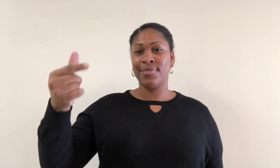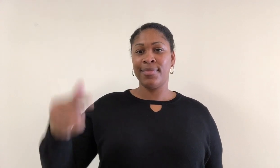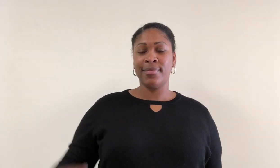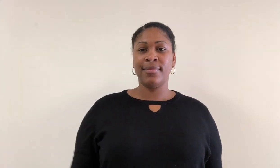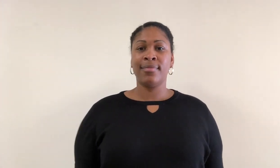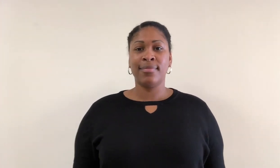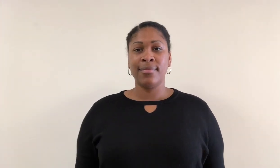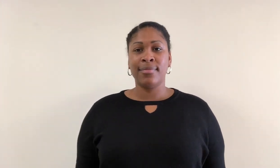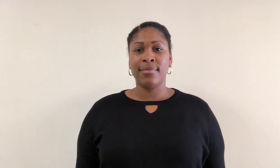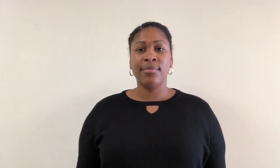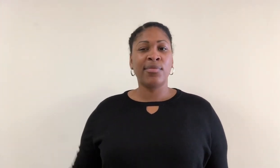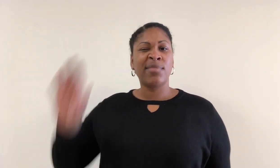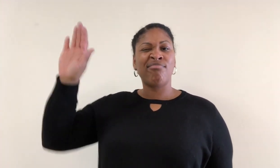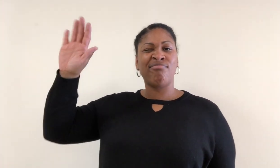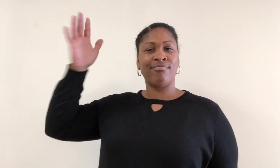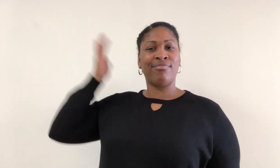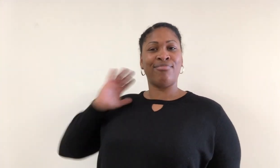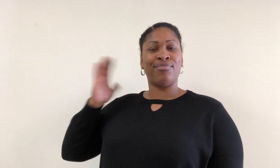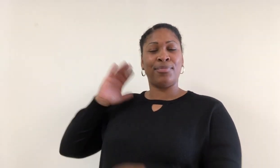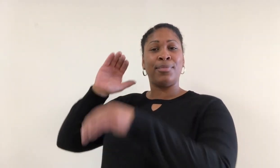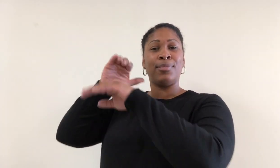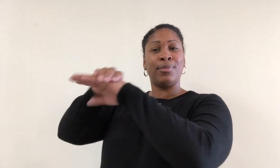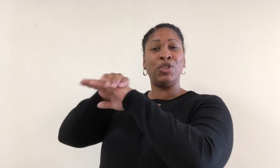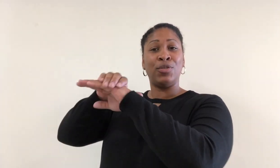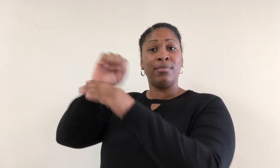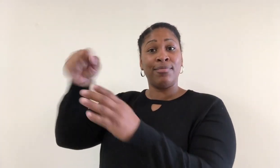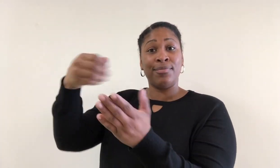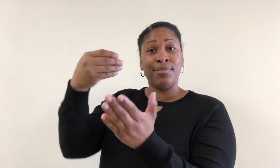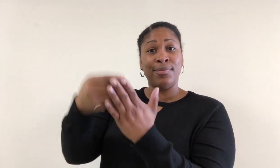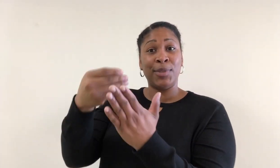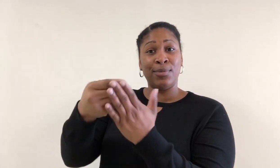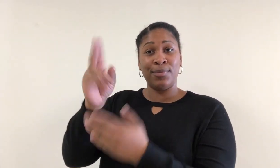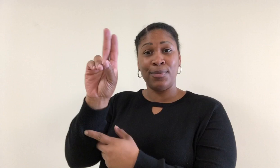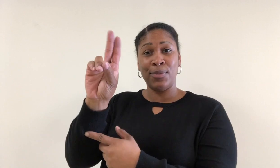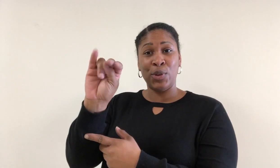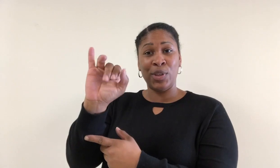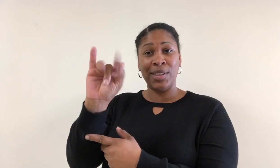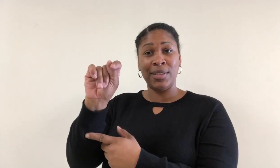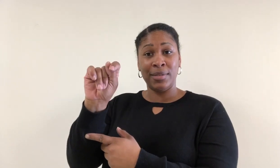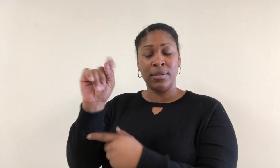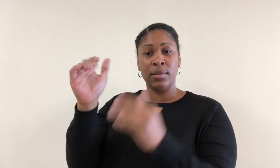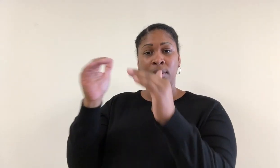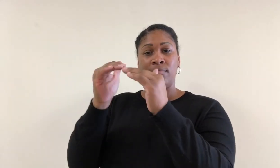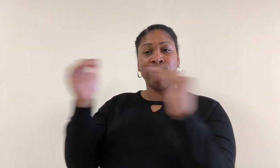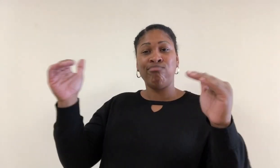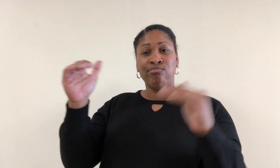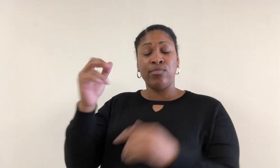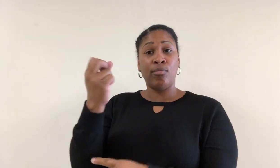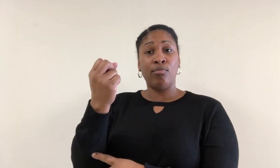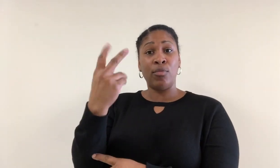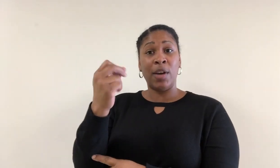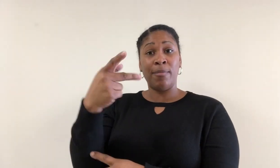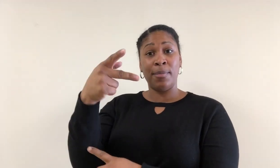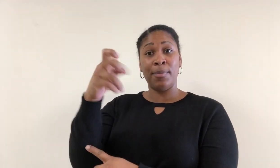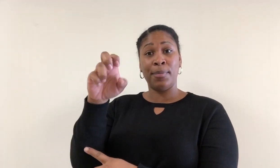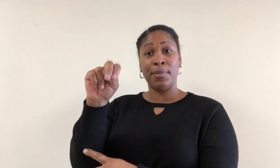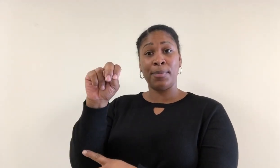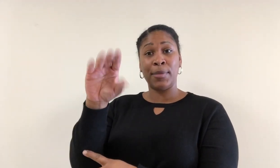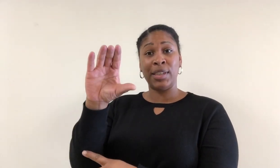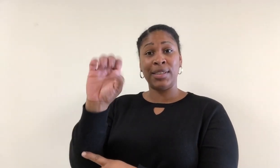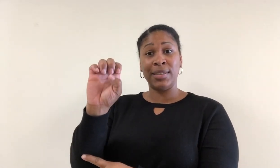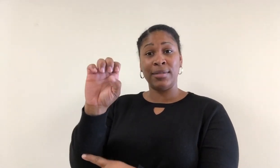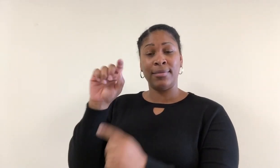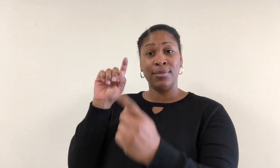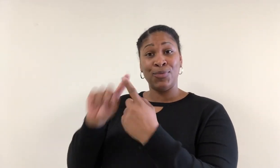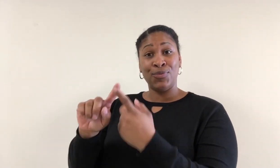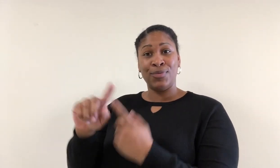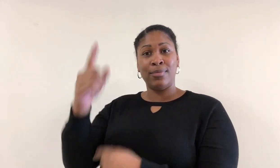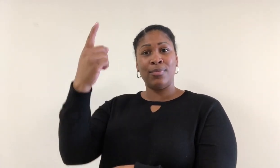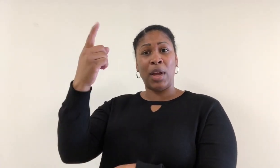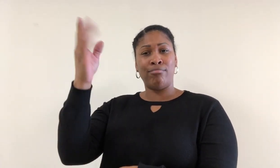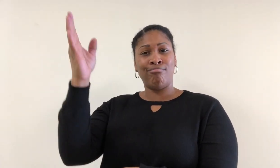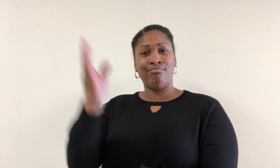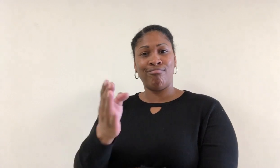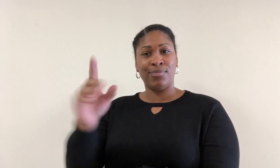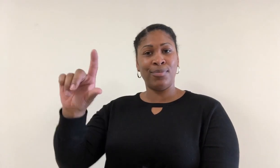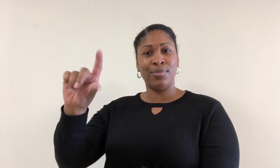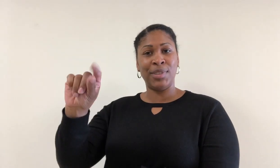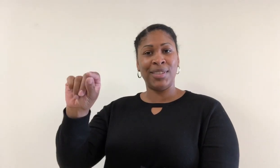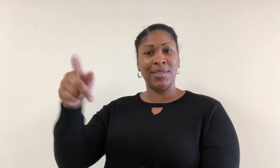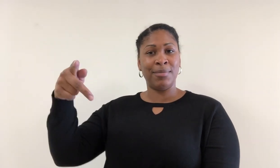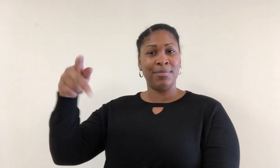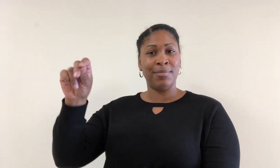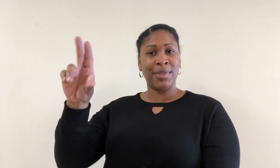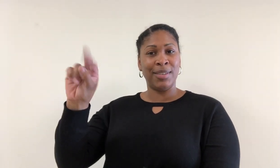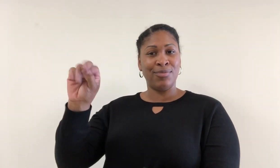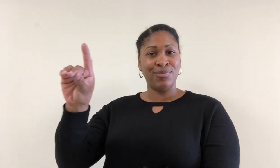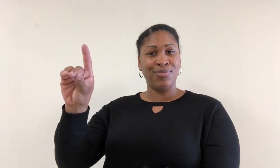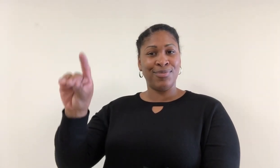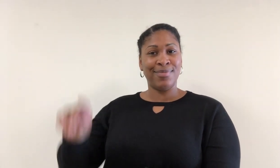A former British monetary unit that was equal to 12 pence or 1/20 pound.